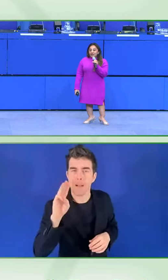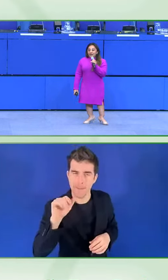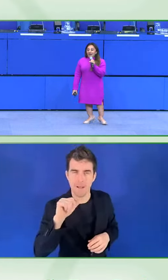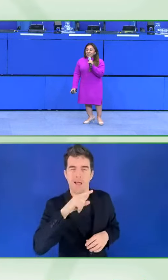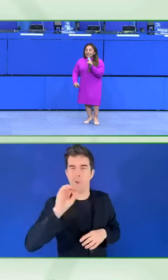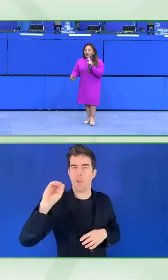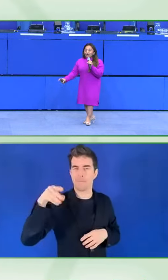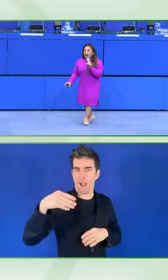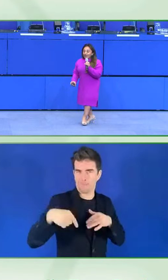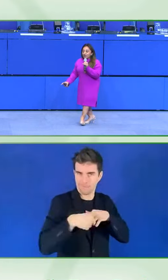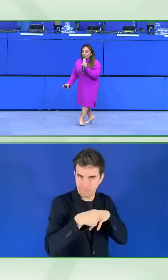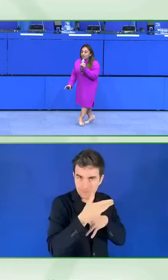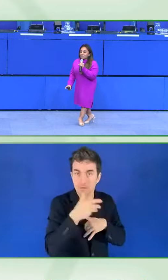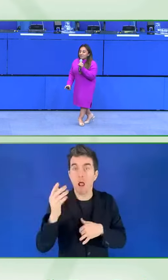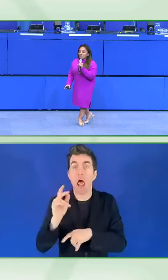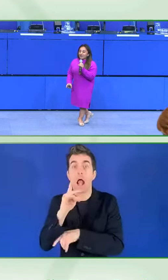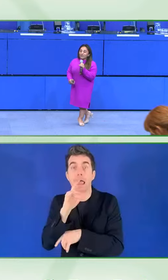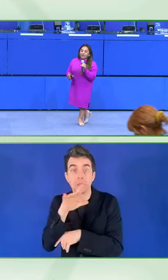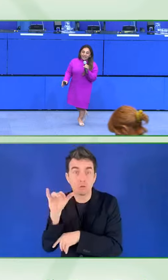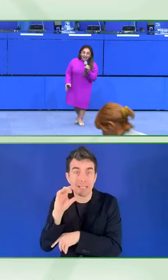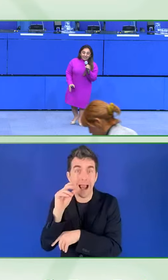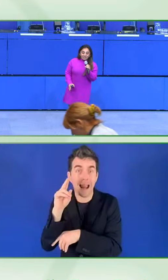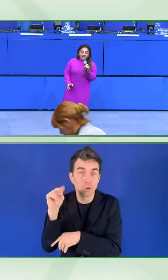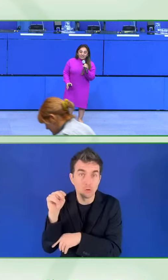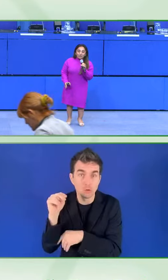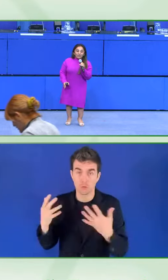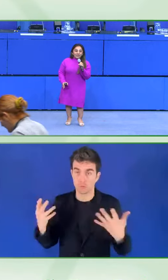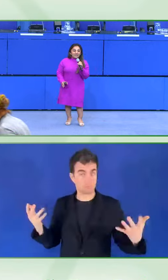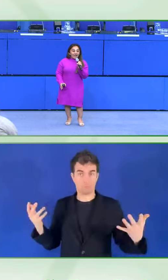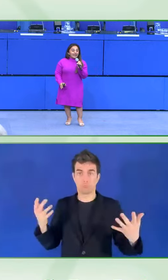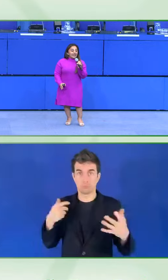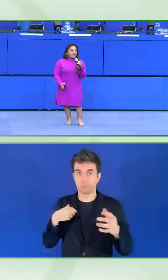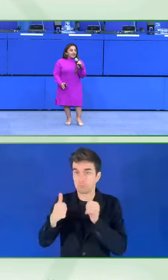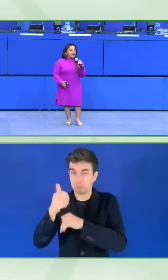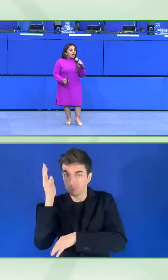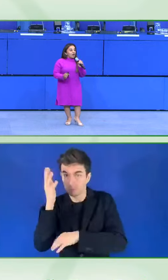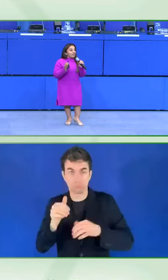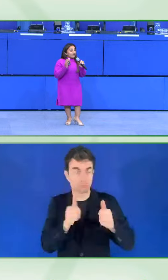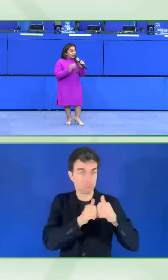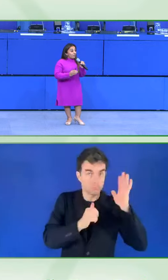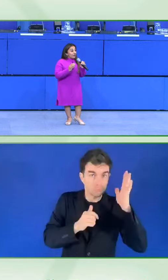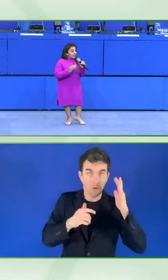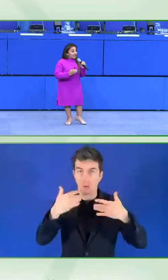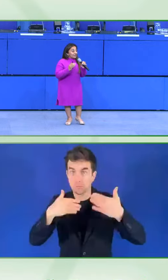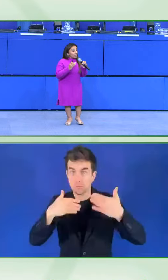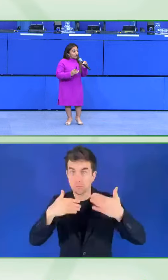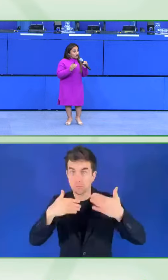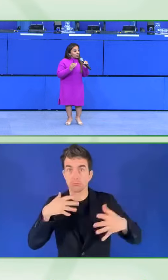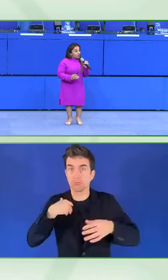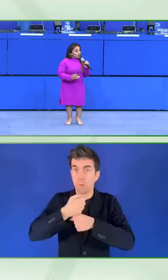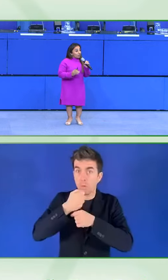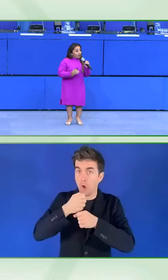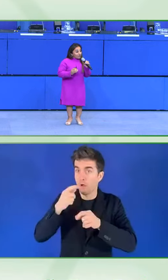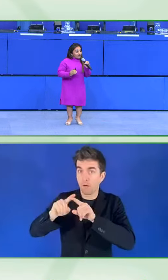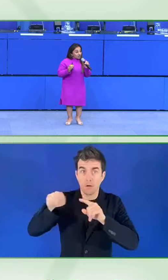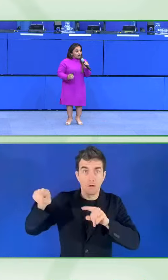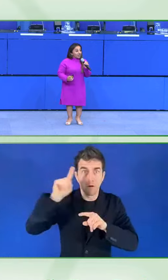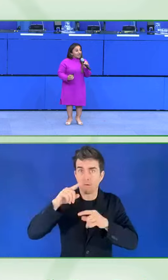still twice as likely to be unemployed in the country that I am from.